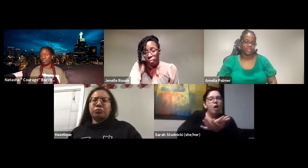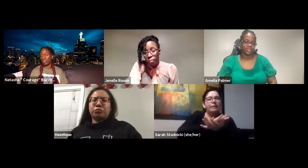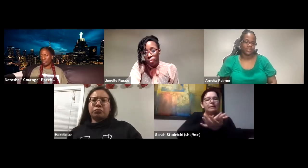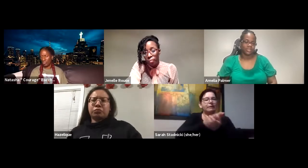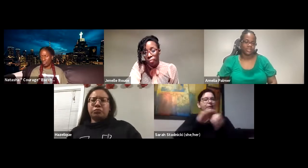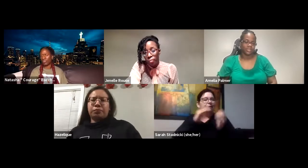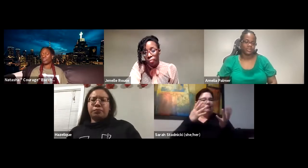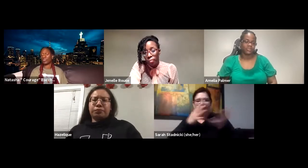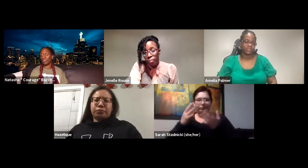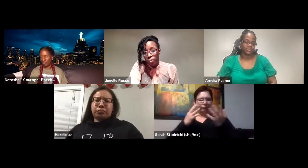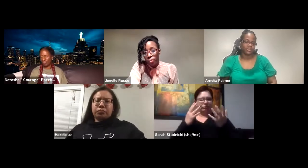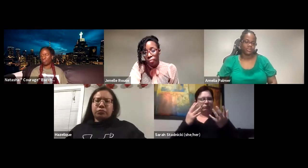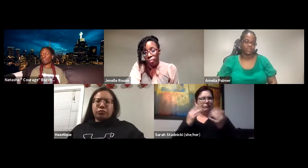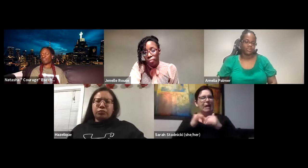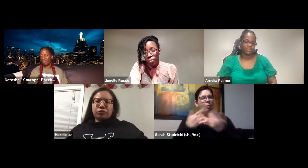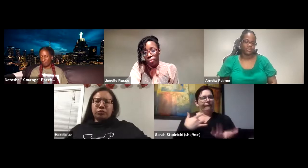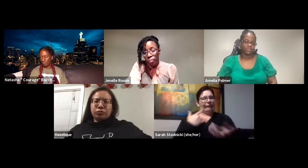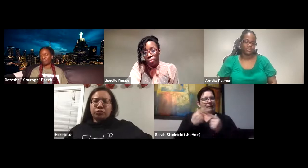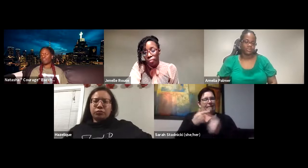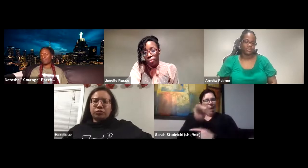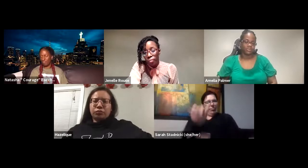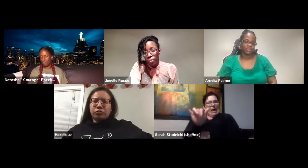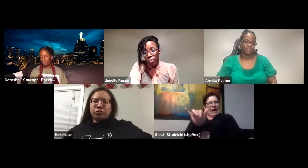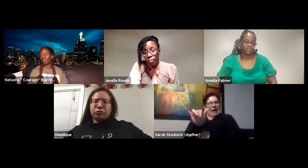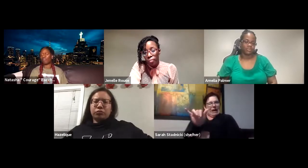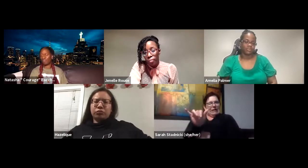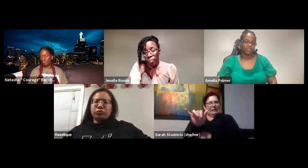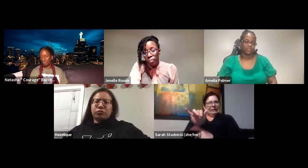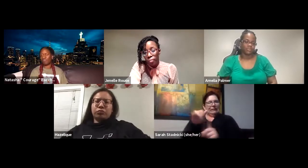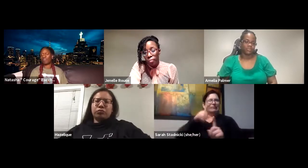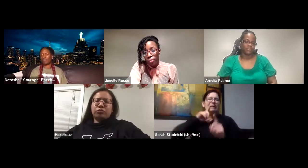many years and not having that recognition, not having that research done on your own language